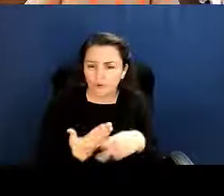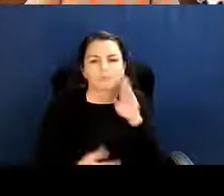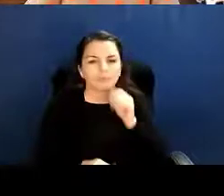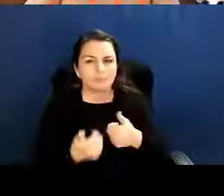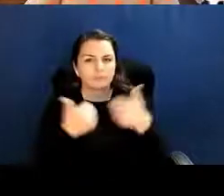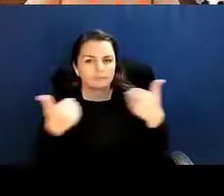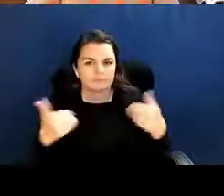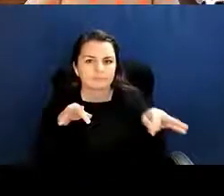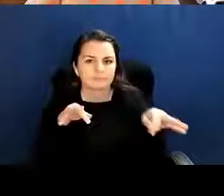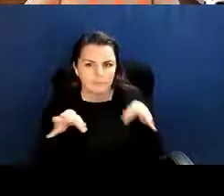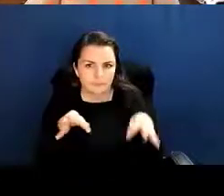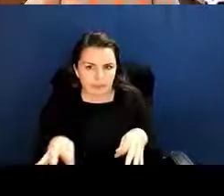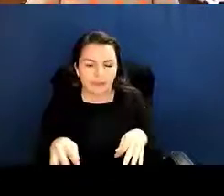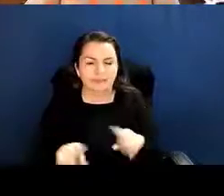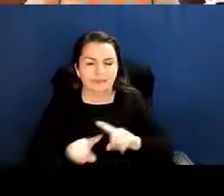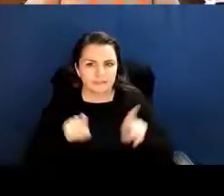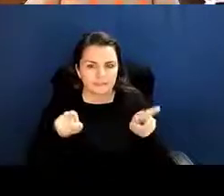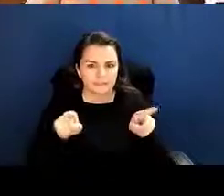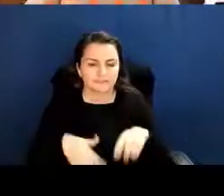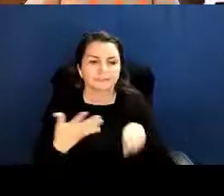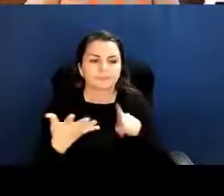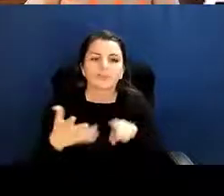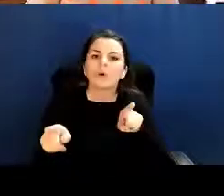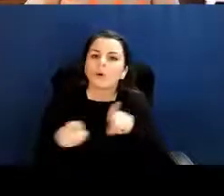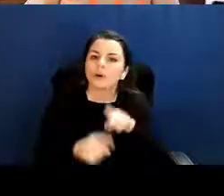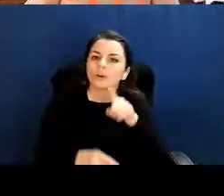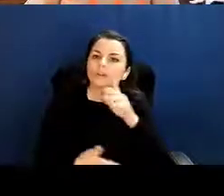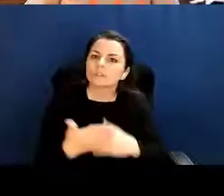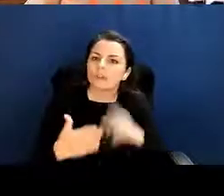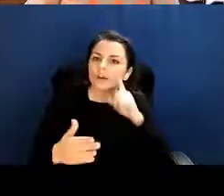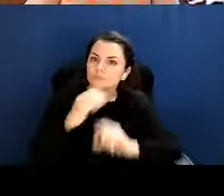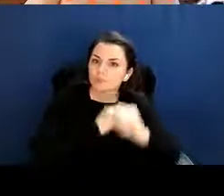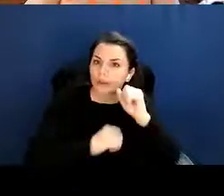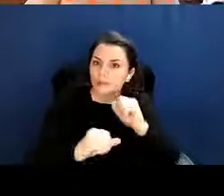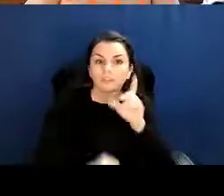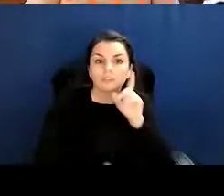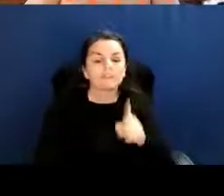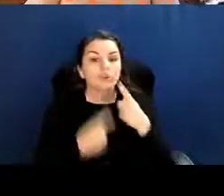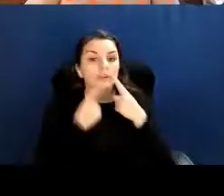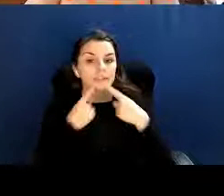and then I'll also talk about some strategies for writing successful R15 applications.